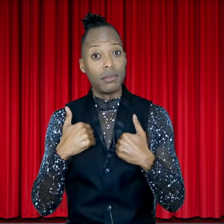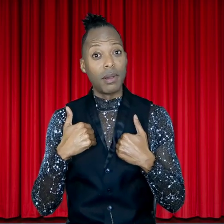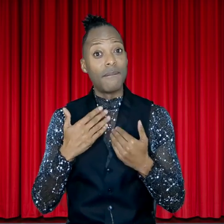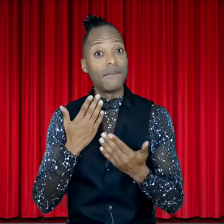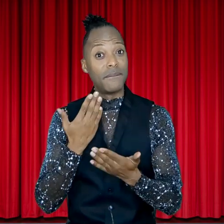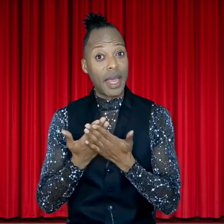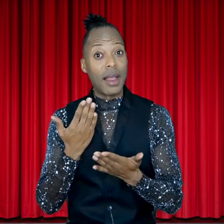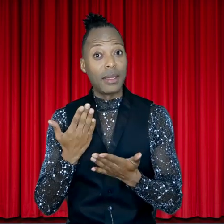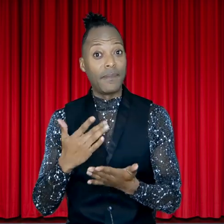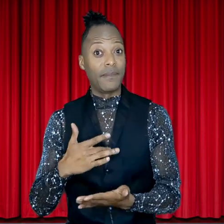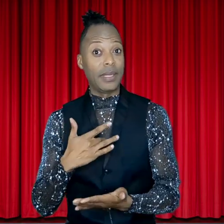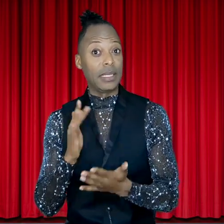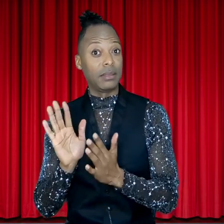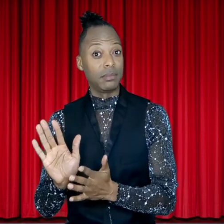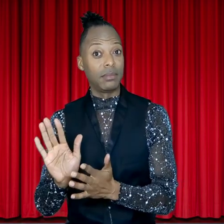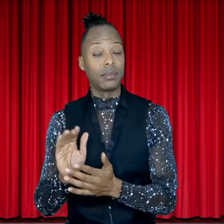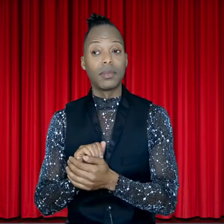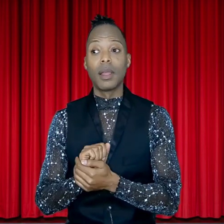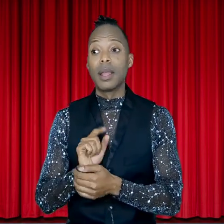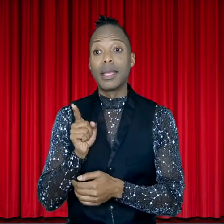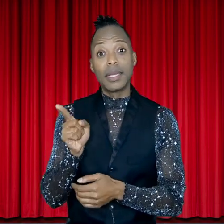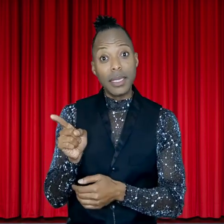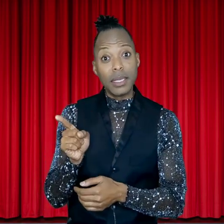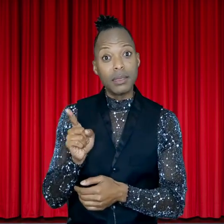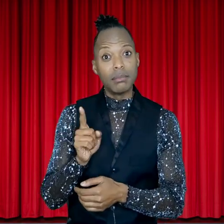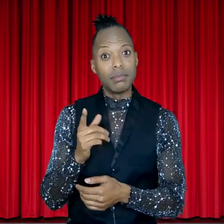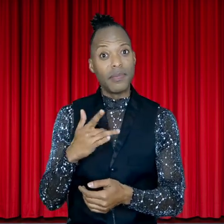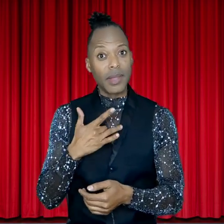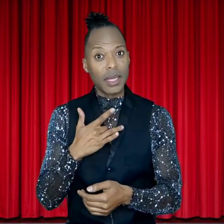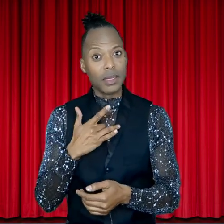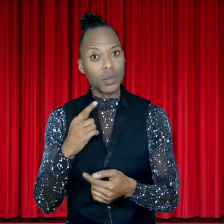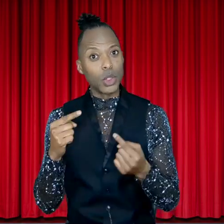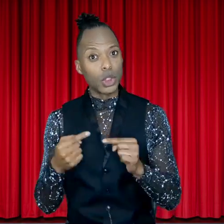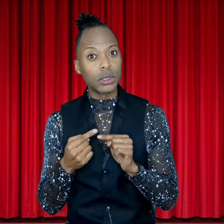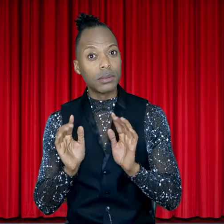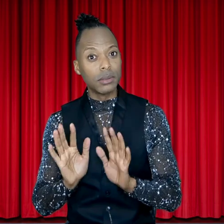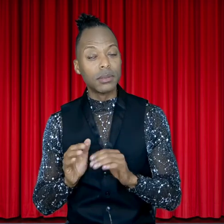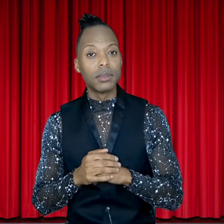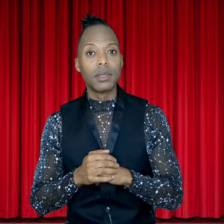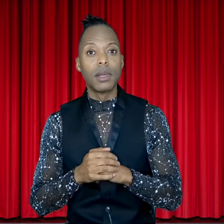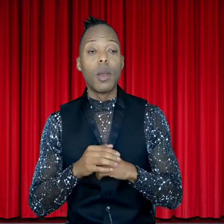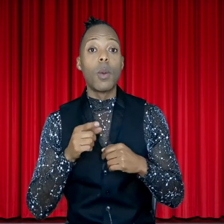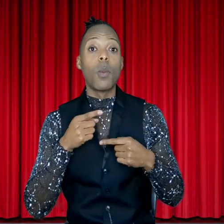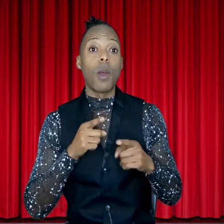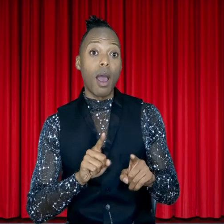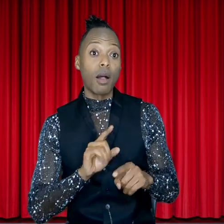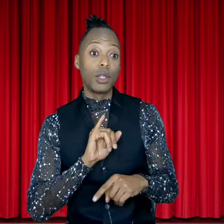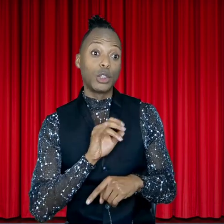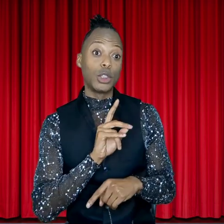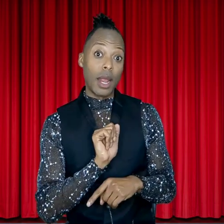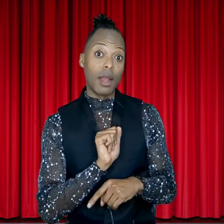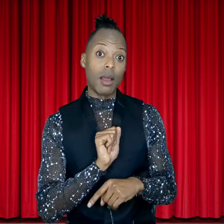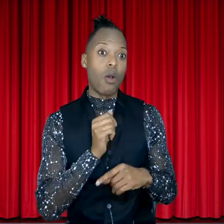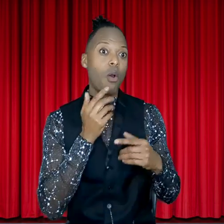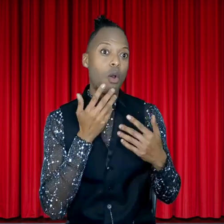He felt hurt, well Jada was also hurt and suffering from the illness that she has...